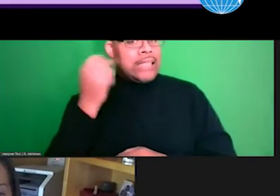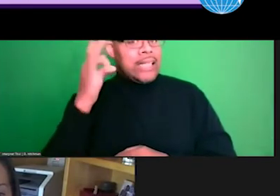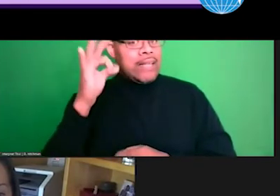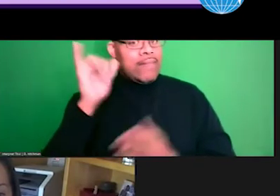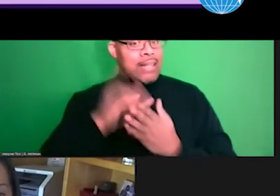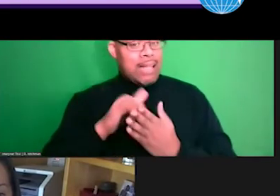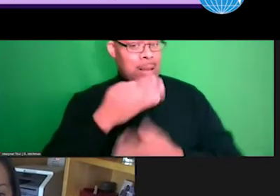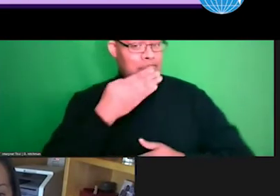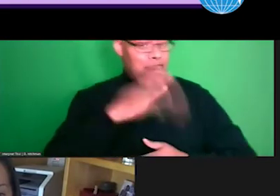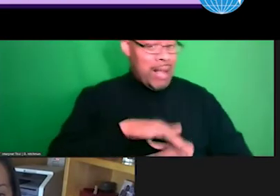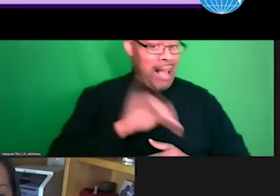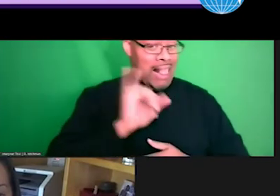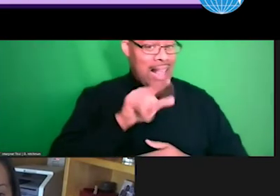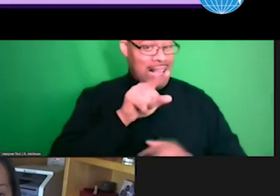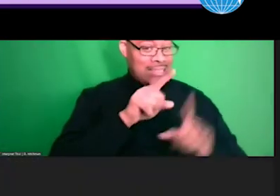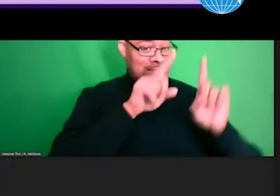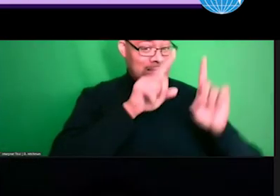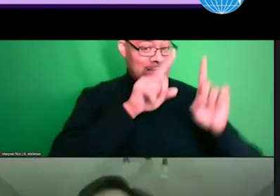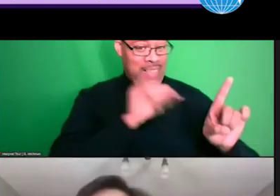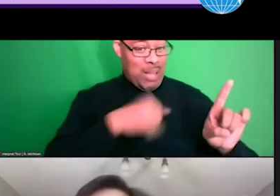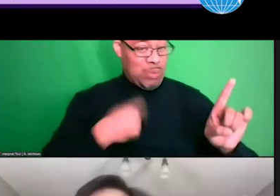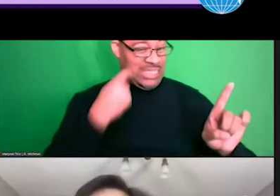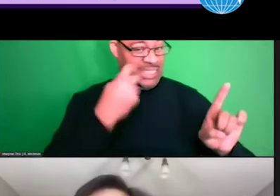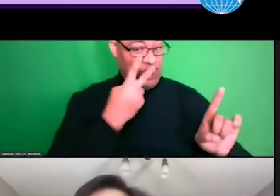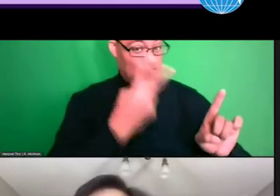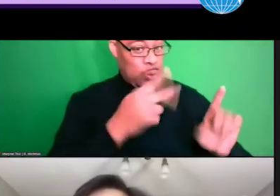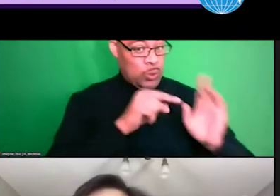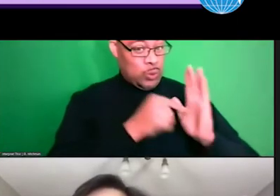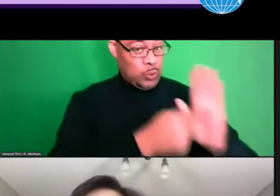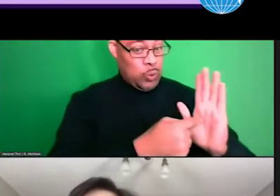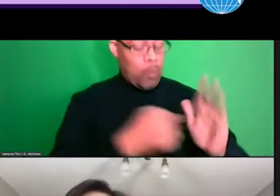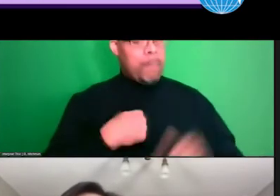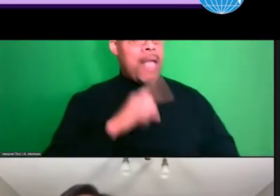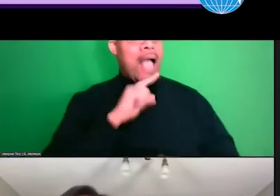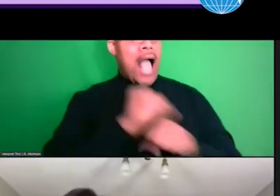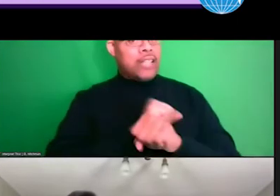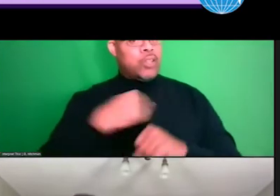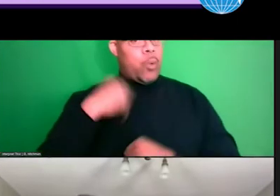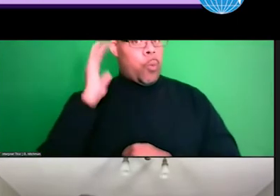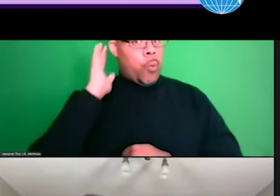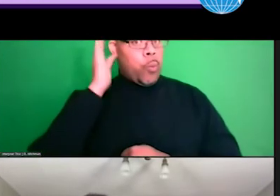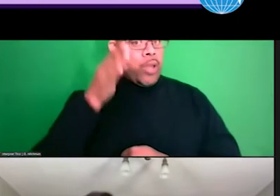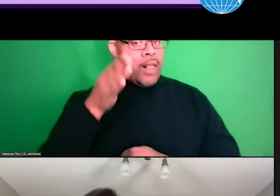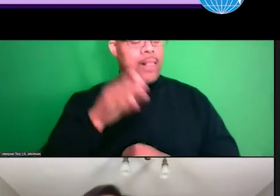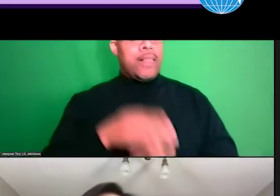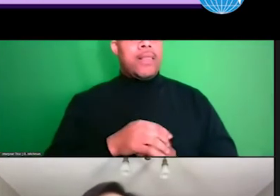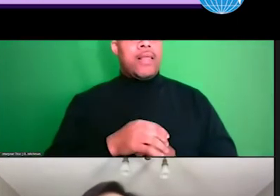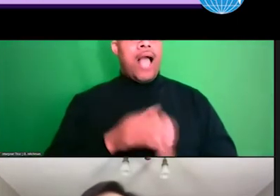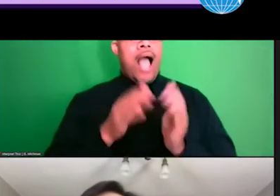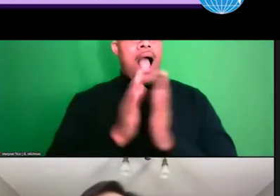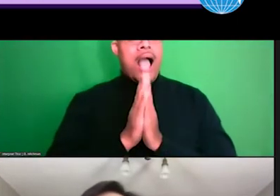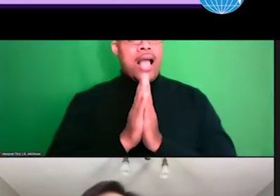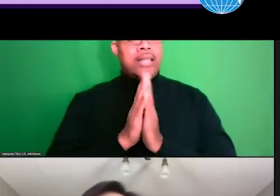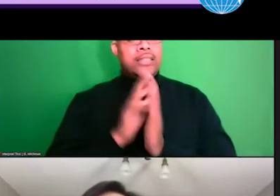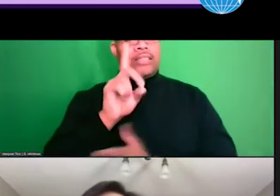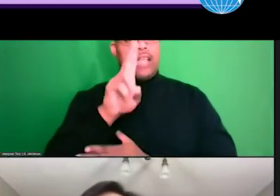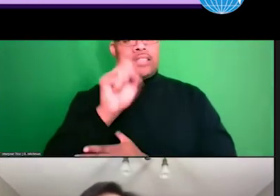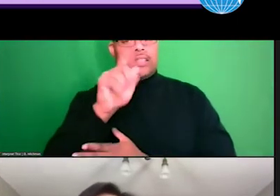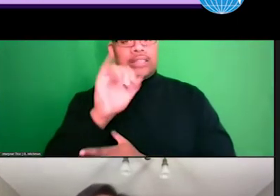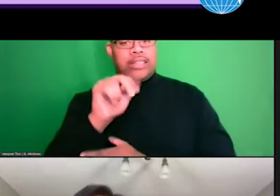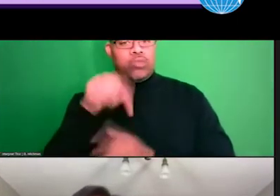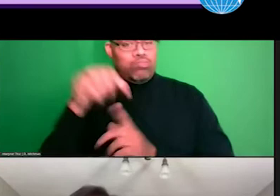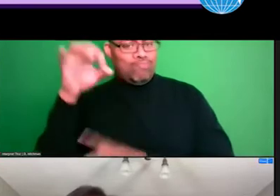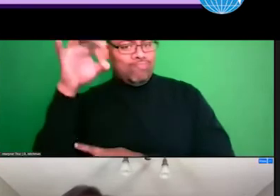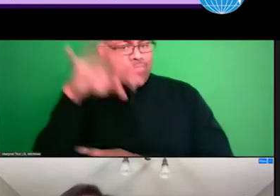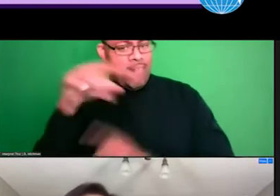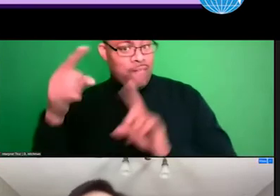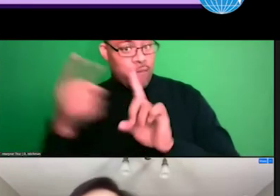that we showed? And I'm actually going to ask Dustin to chime in first on that. But